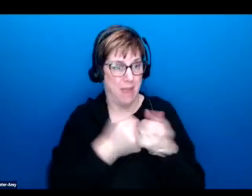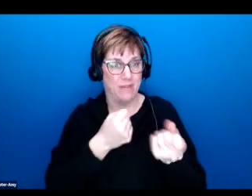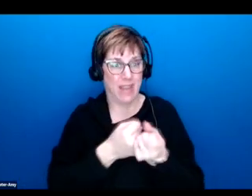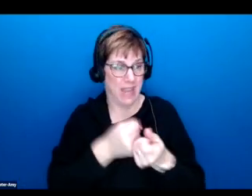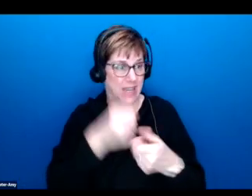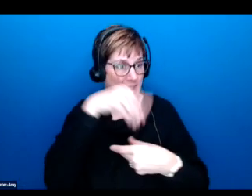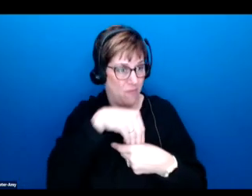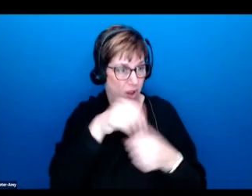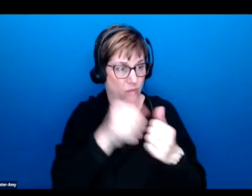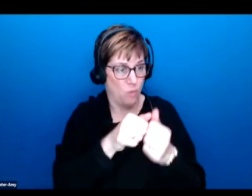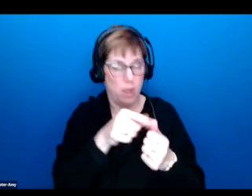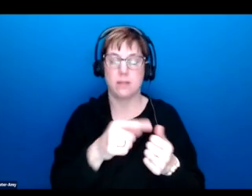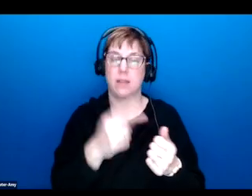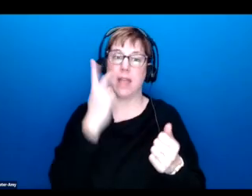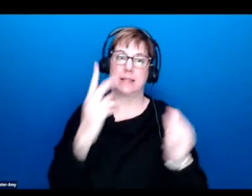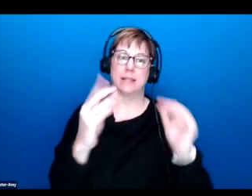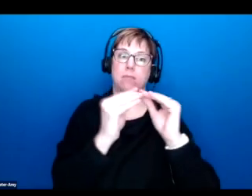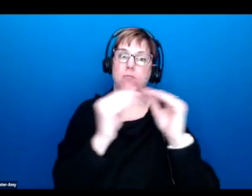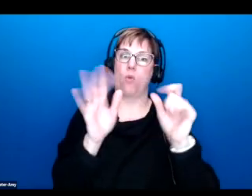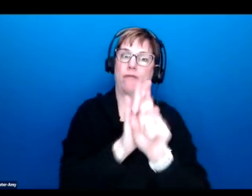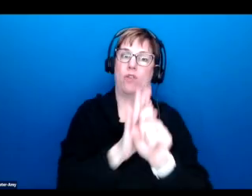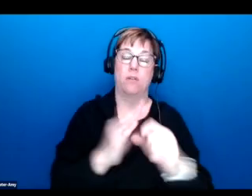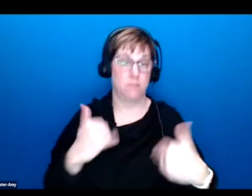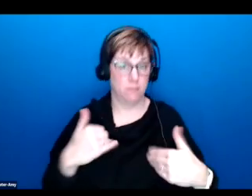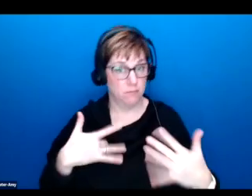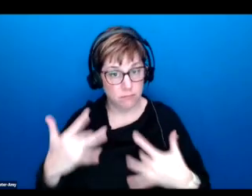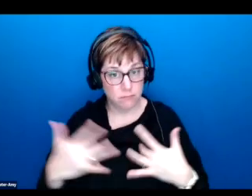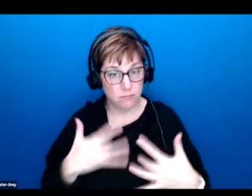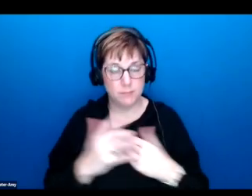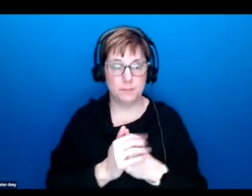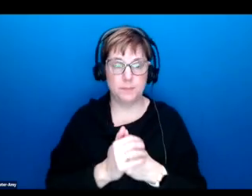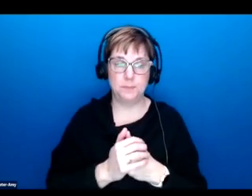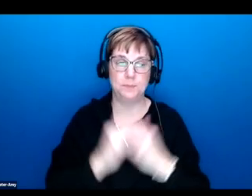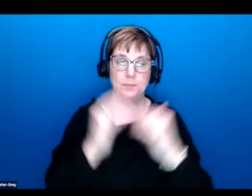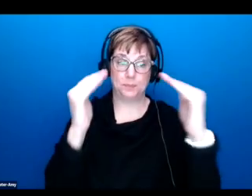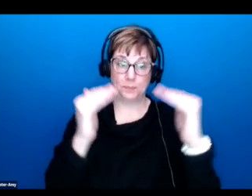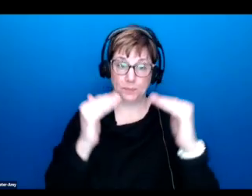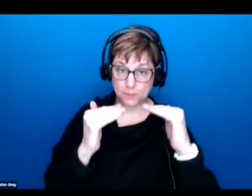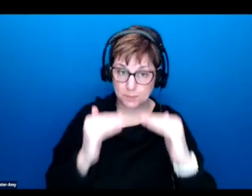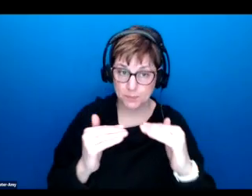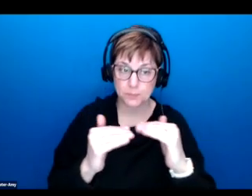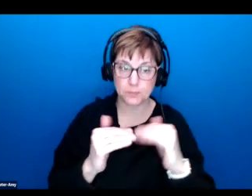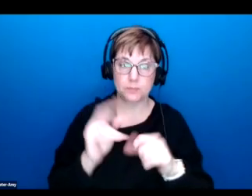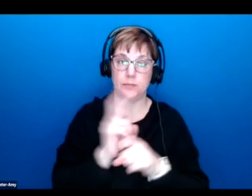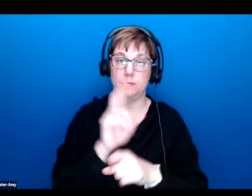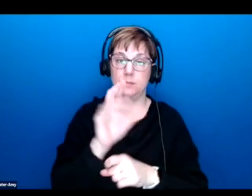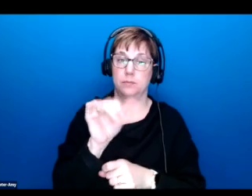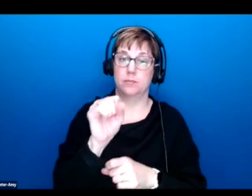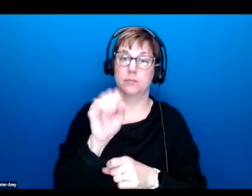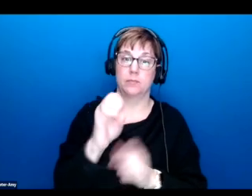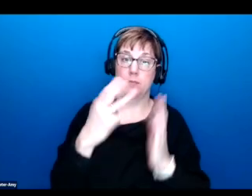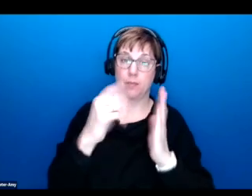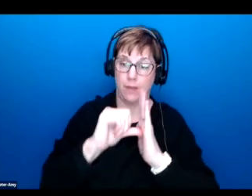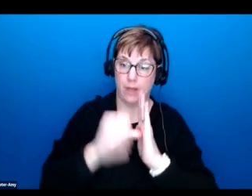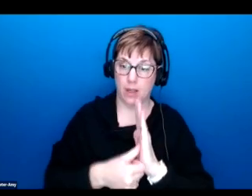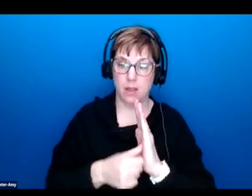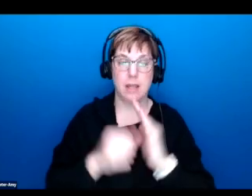So that is very, very exciting. The next kind of use case here that I would highlight is an equity analysis.